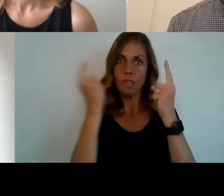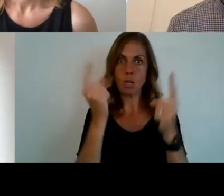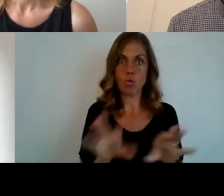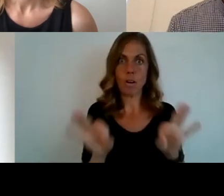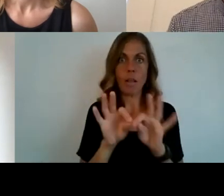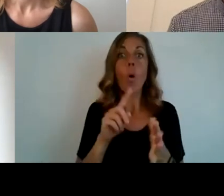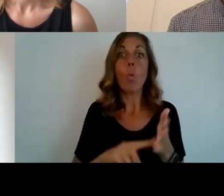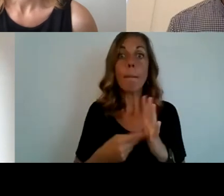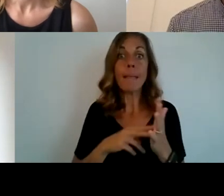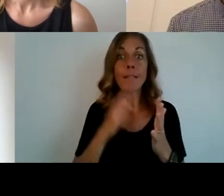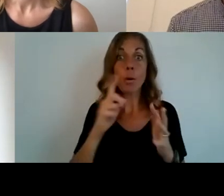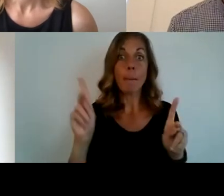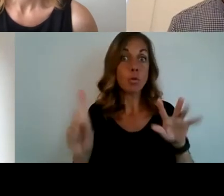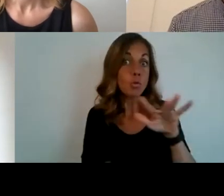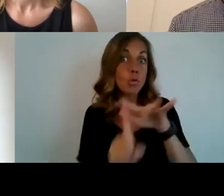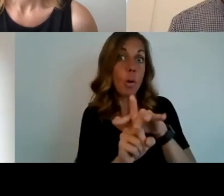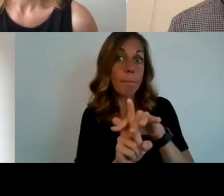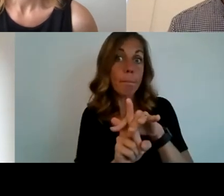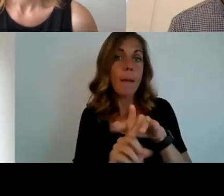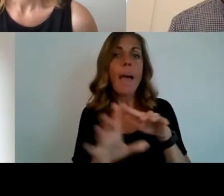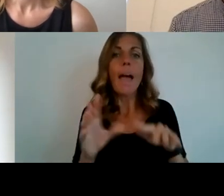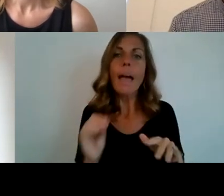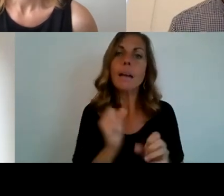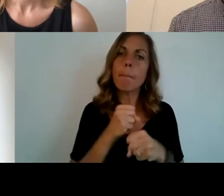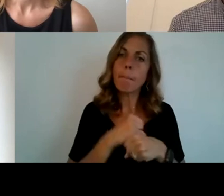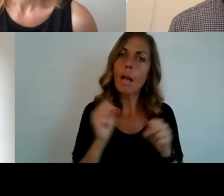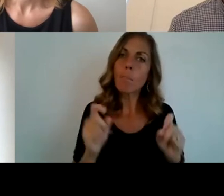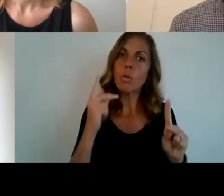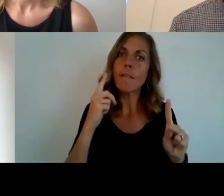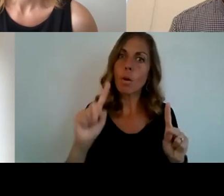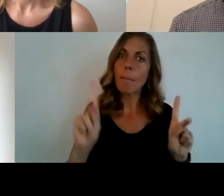to show up and that we're creating own opportunities for people to create stretch projects and continue